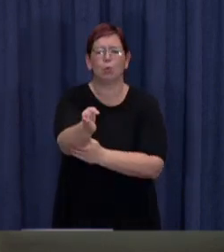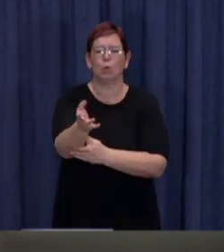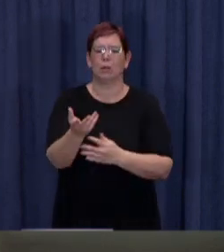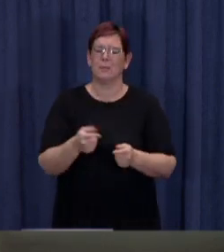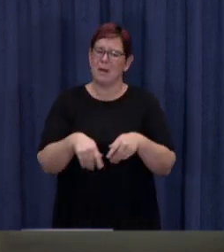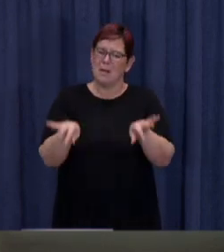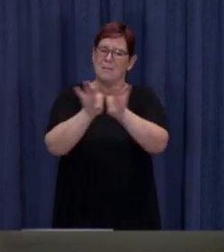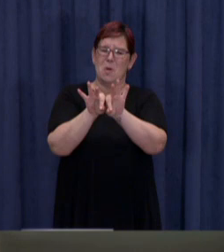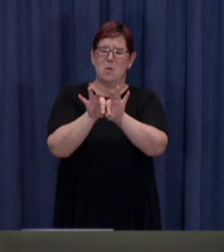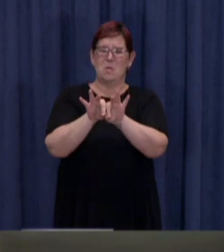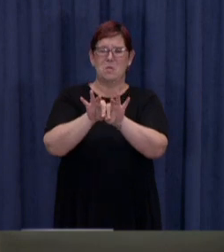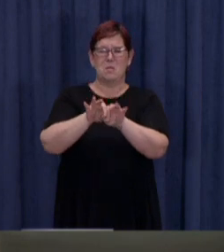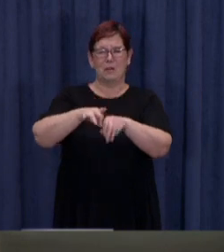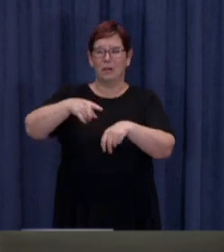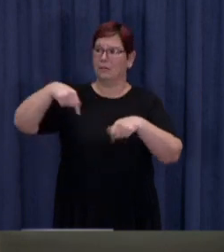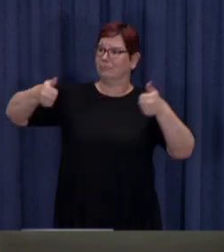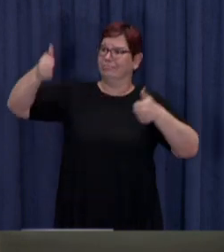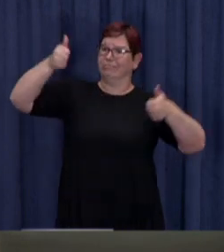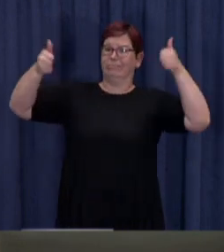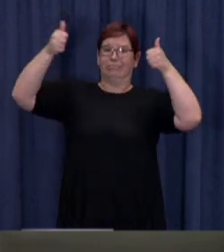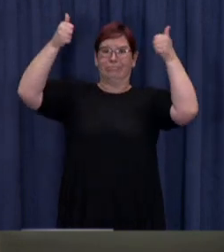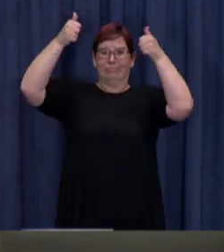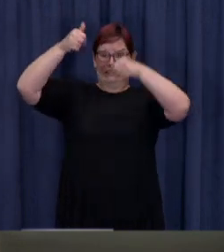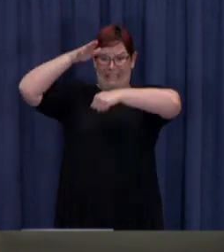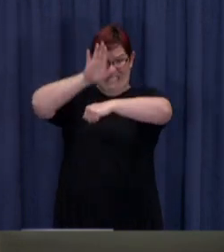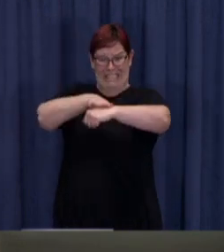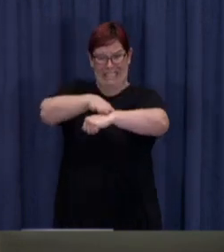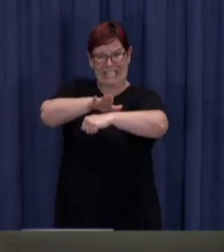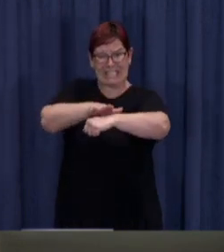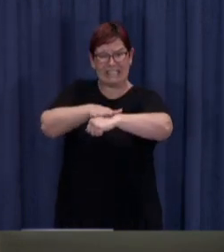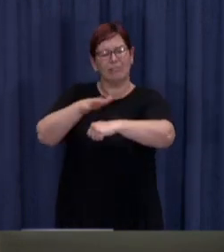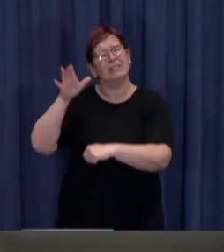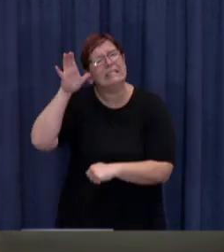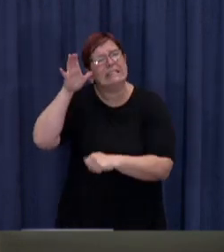just as generations before us faced tough times and overcame them